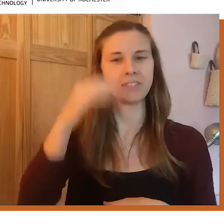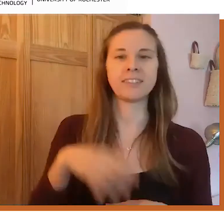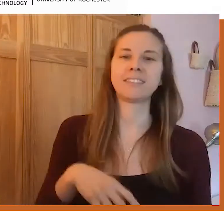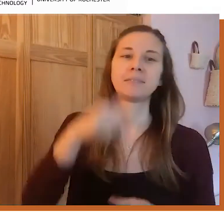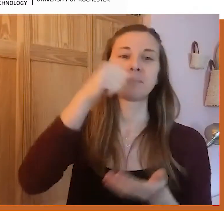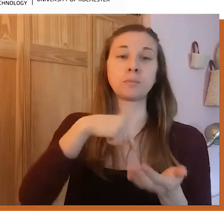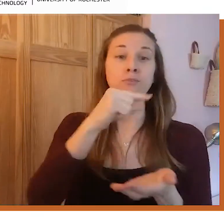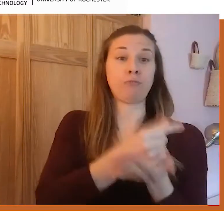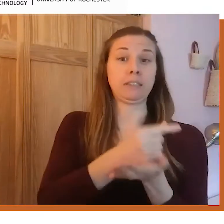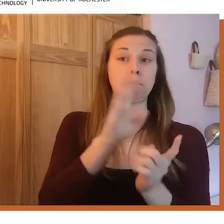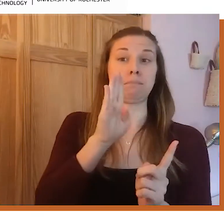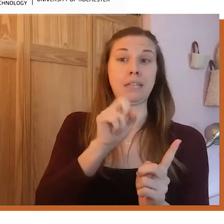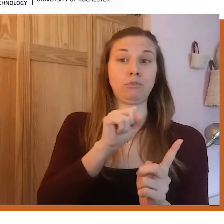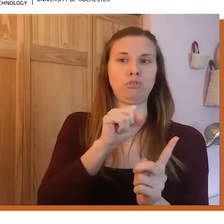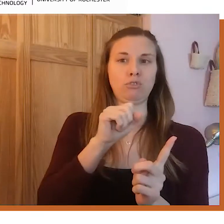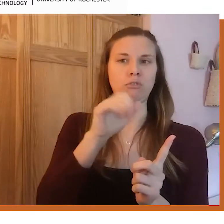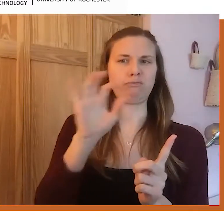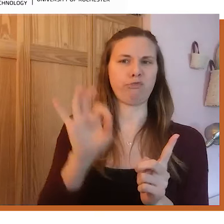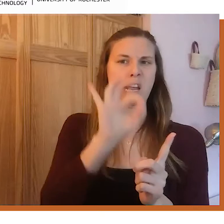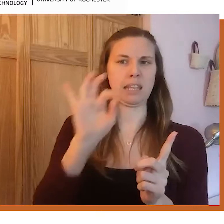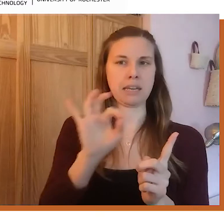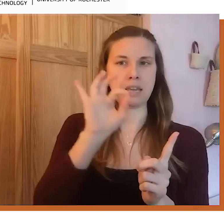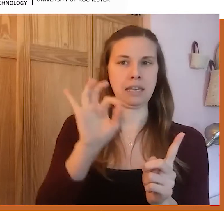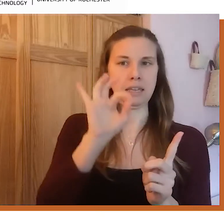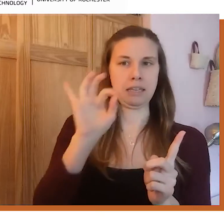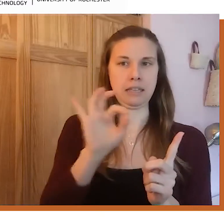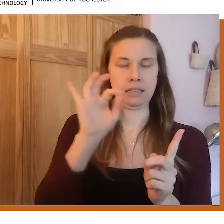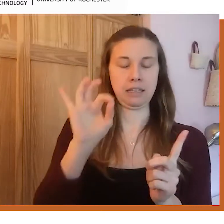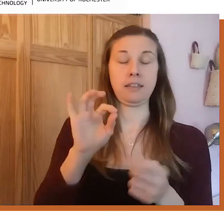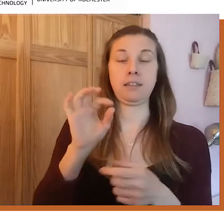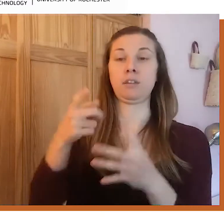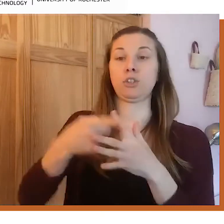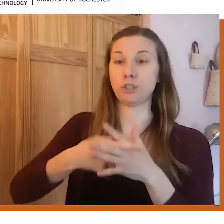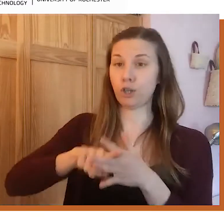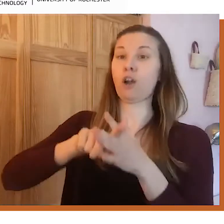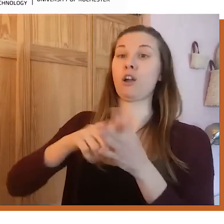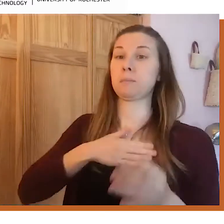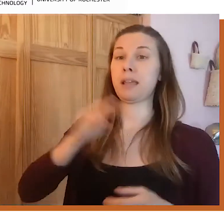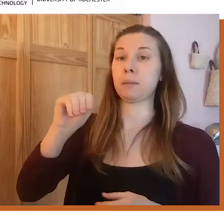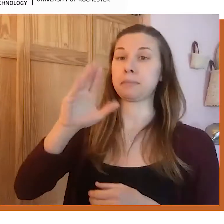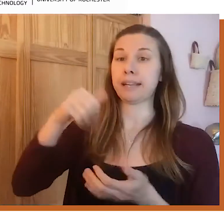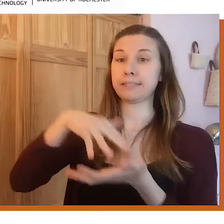It was crazy, so I graduated with my bachelor's on Friday and then started my MBA studies on Monday,